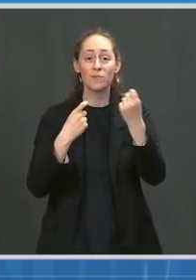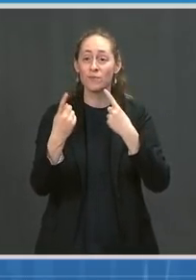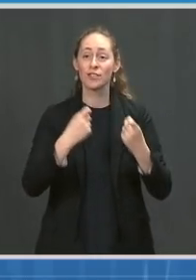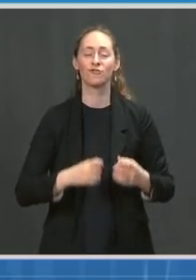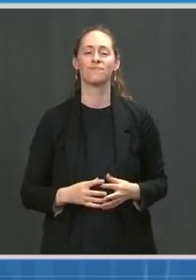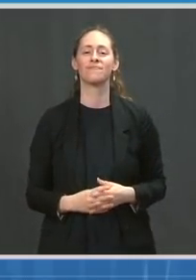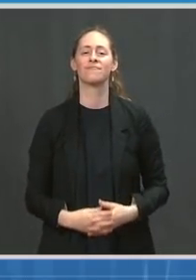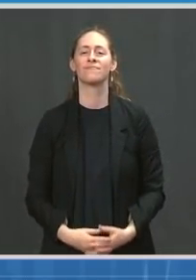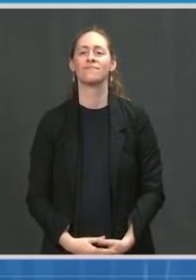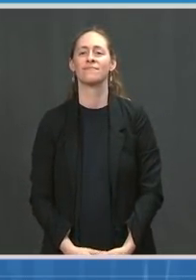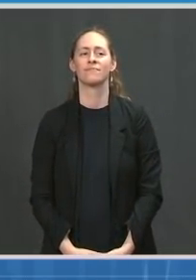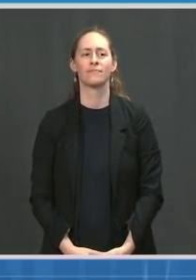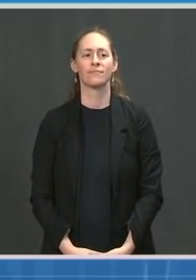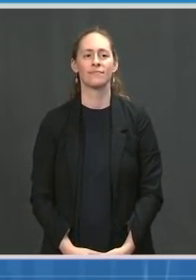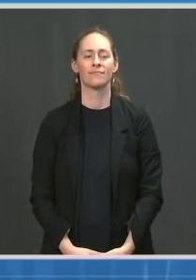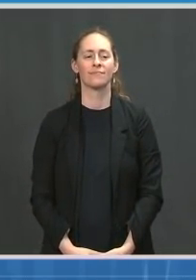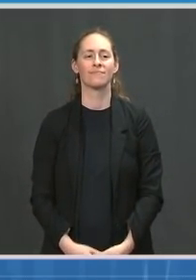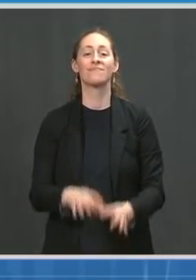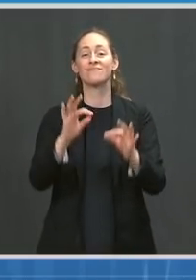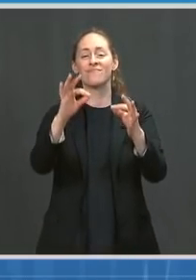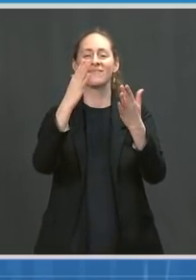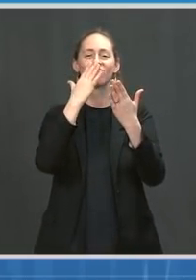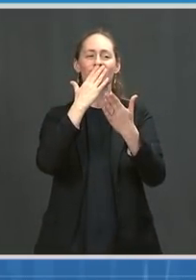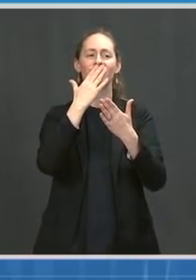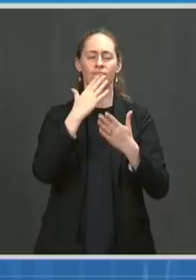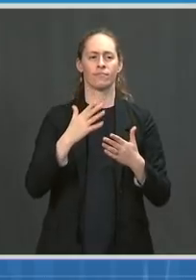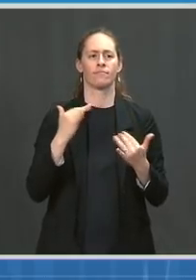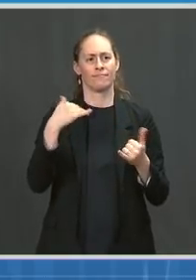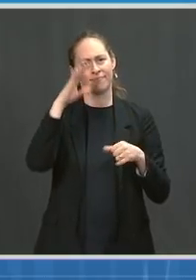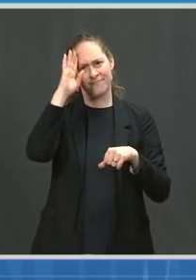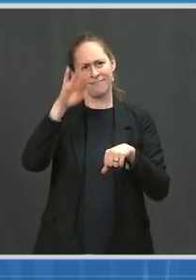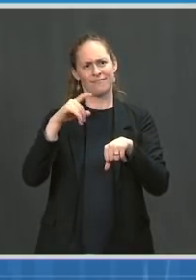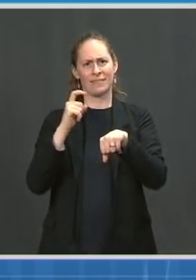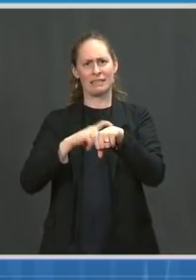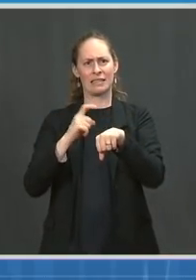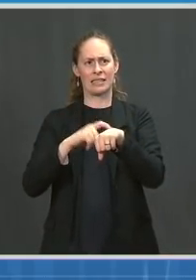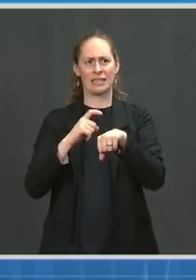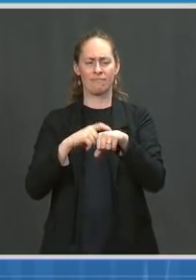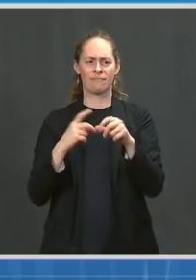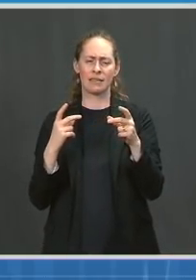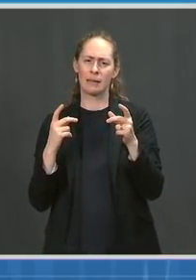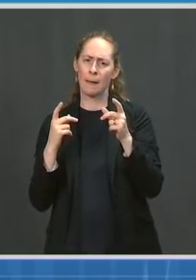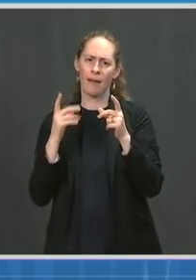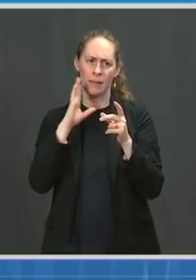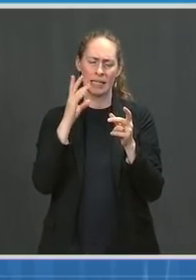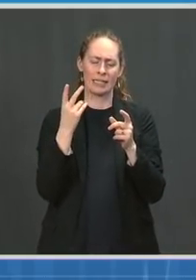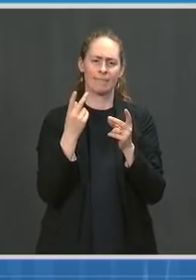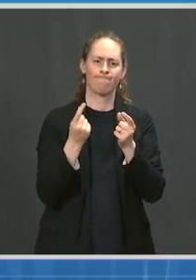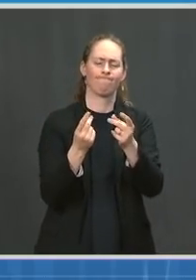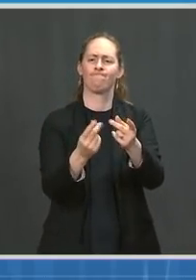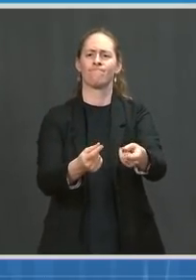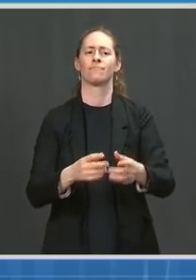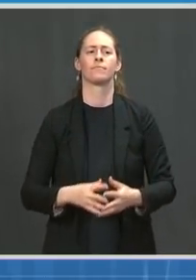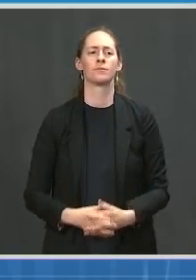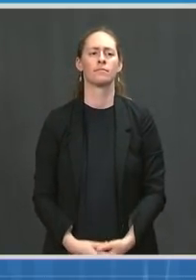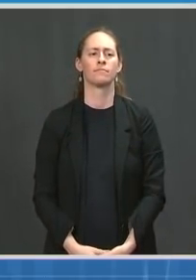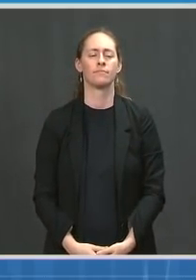Moderator: Thank you. And a reminder, guys, we don't have a ton of time today, so please keep your question to one question. First, we will go to Cheyenne Haslett at ABC.